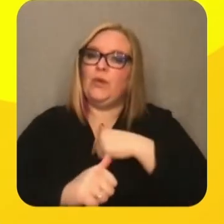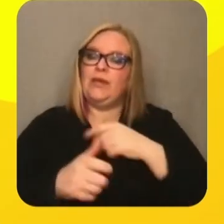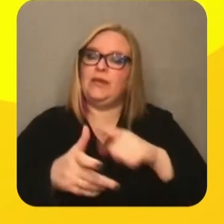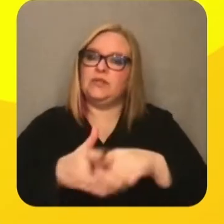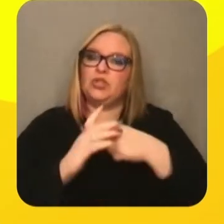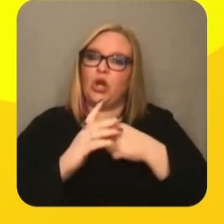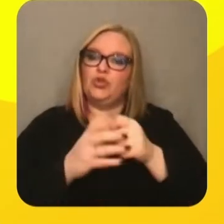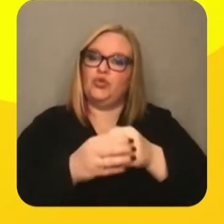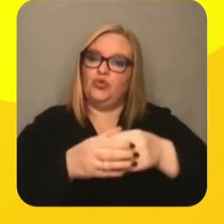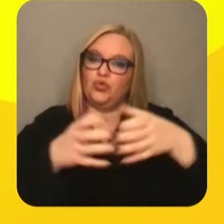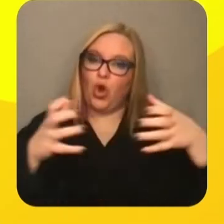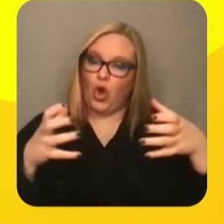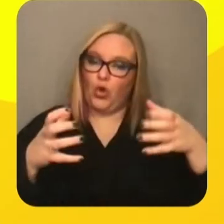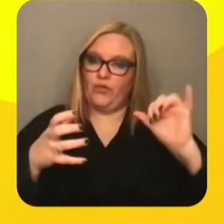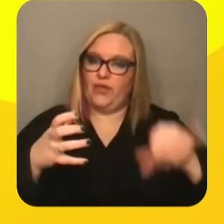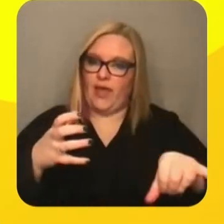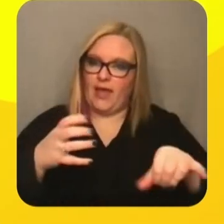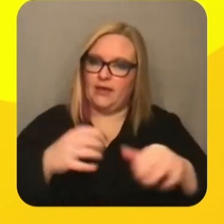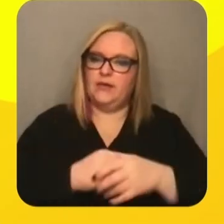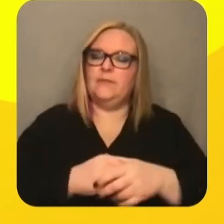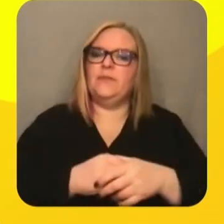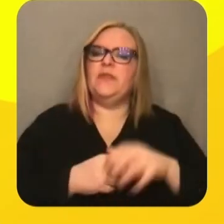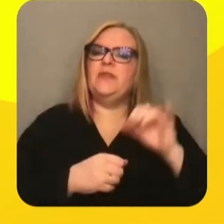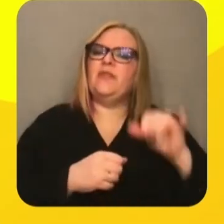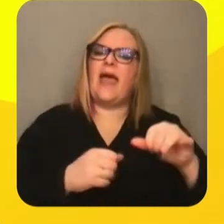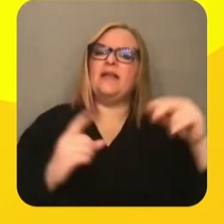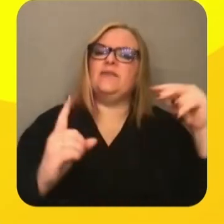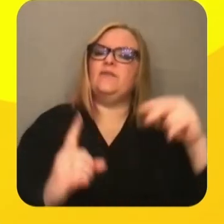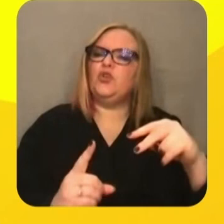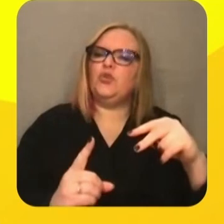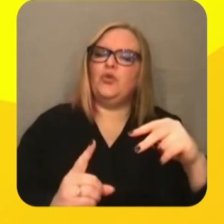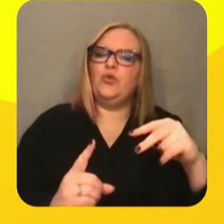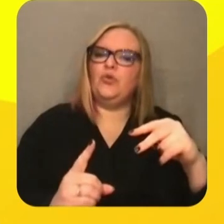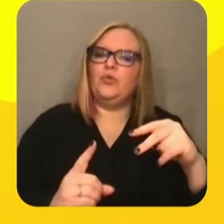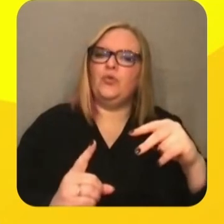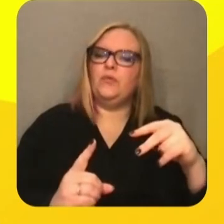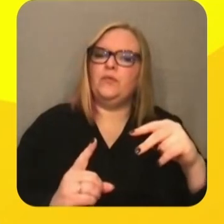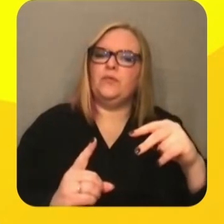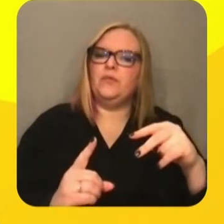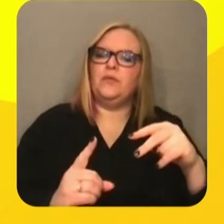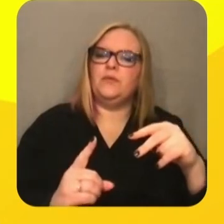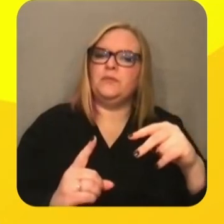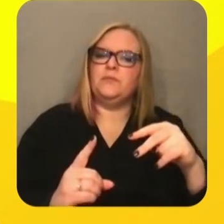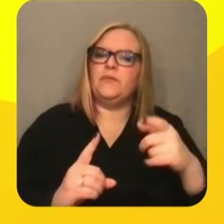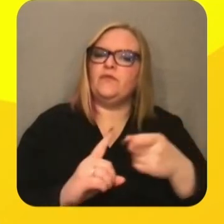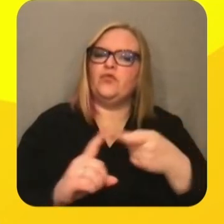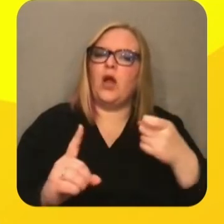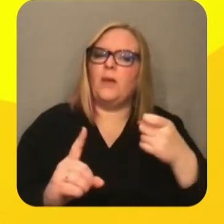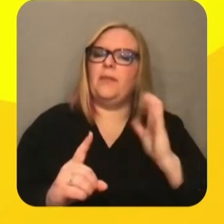And so this is just looking through the lens of our human capital here.